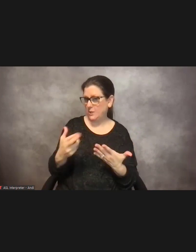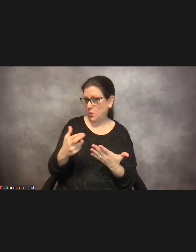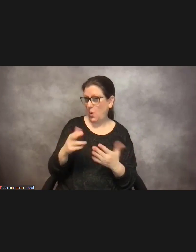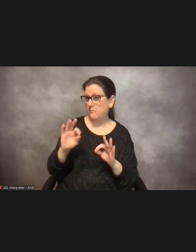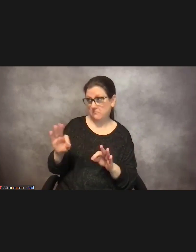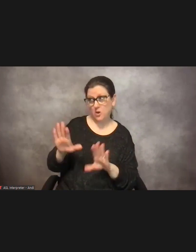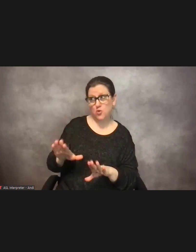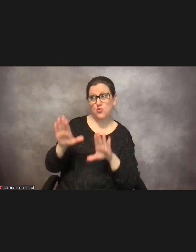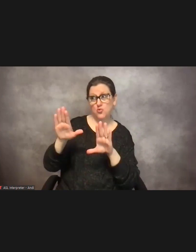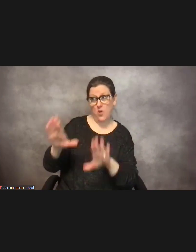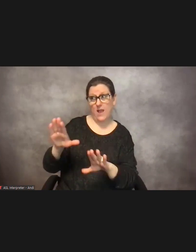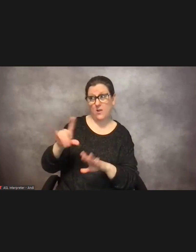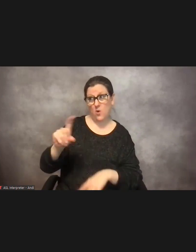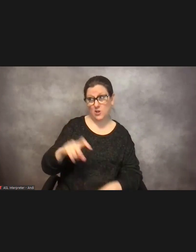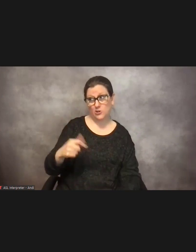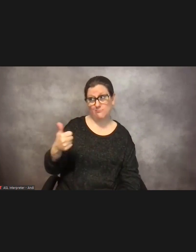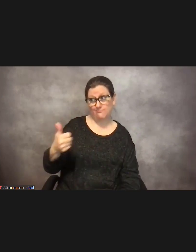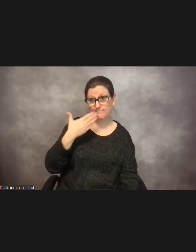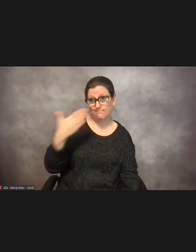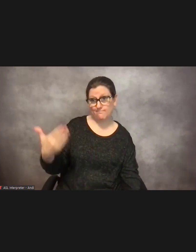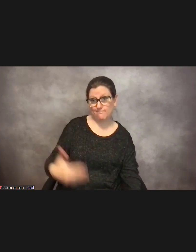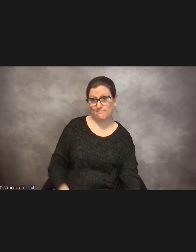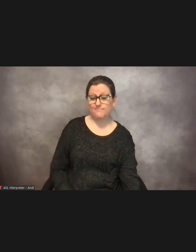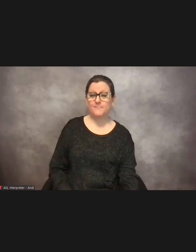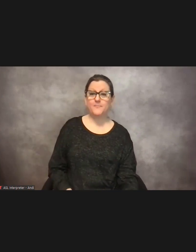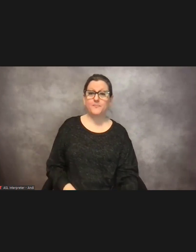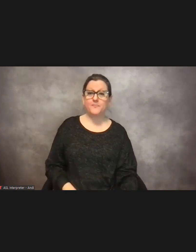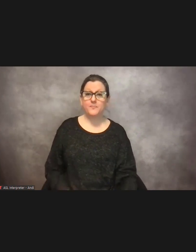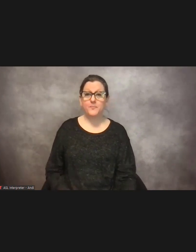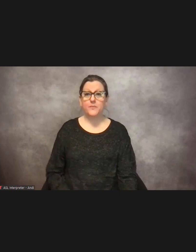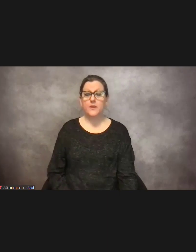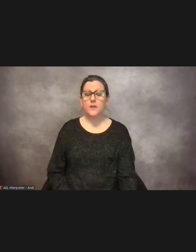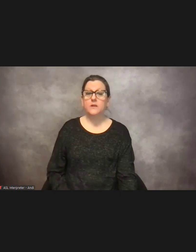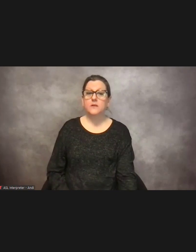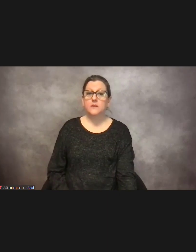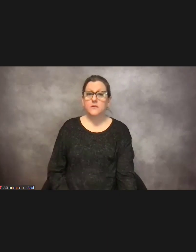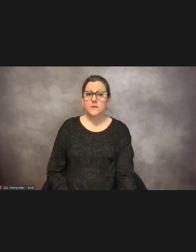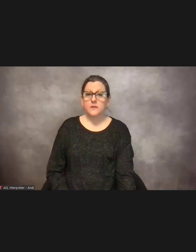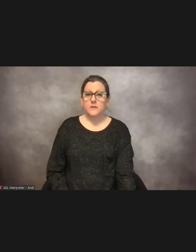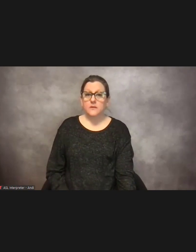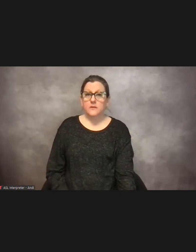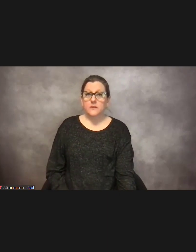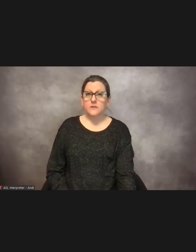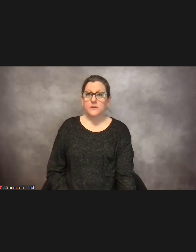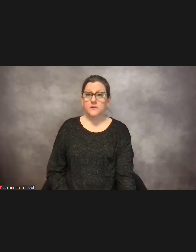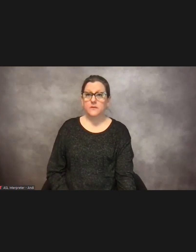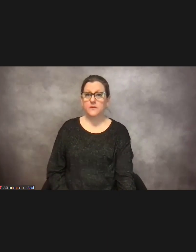Thanks for sharing that observation though.